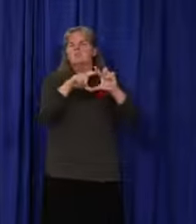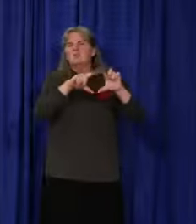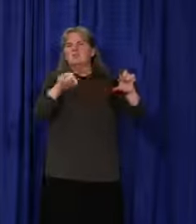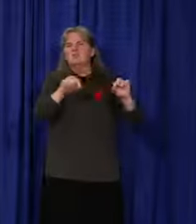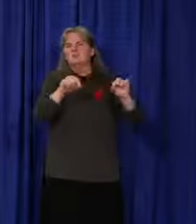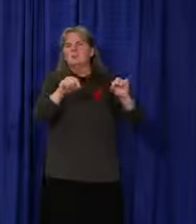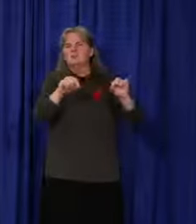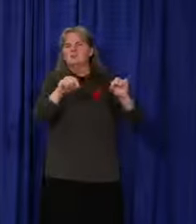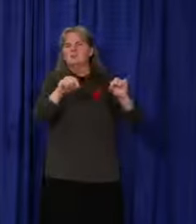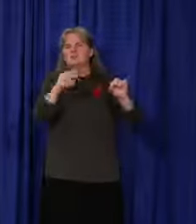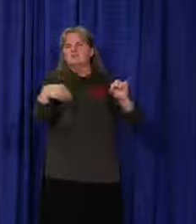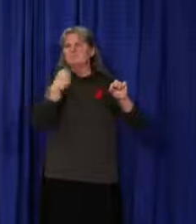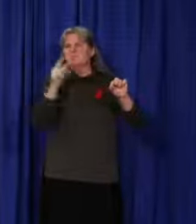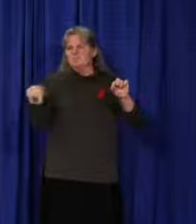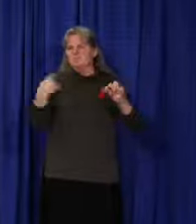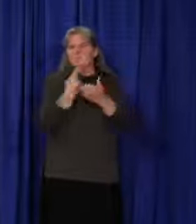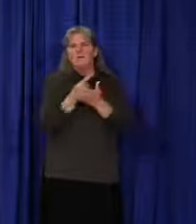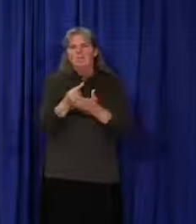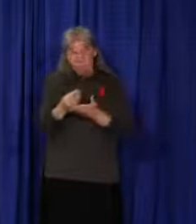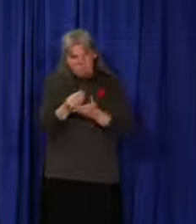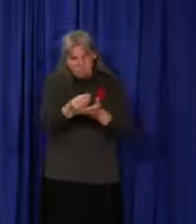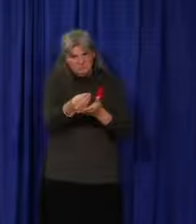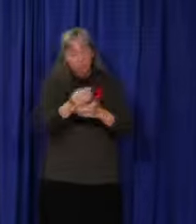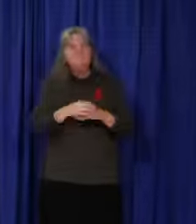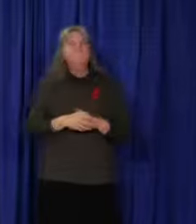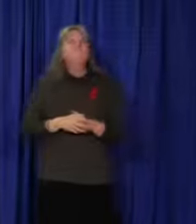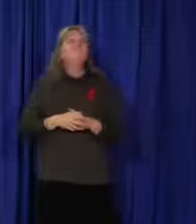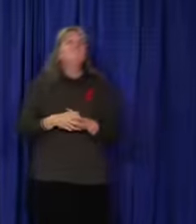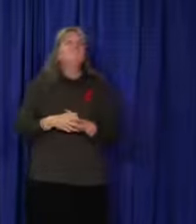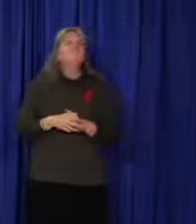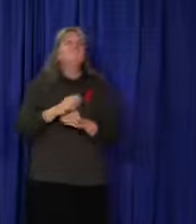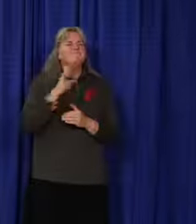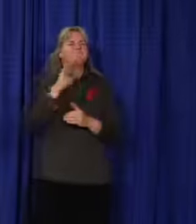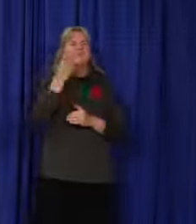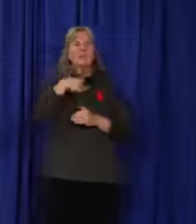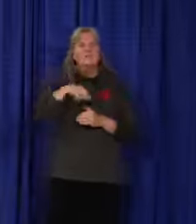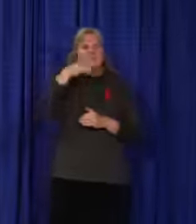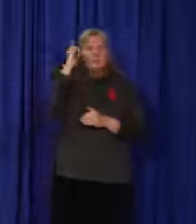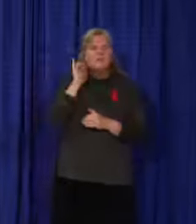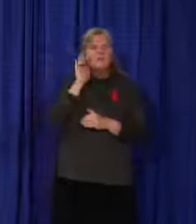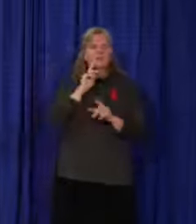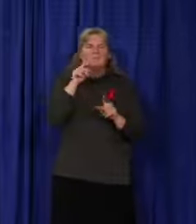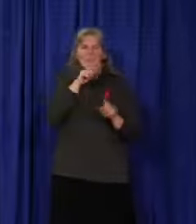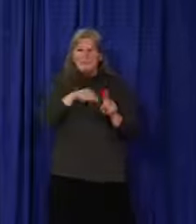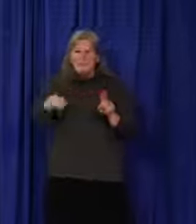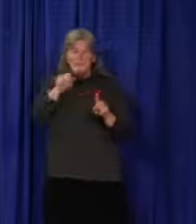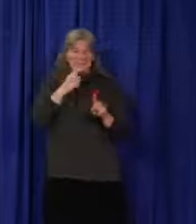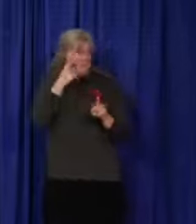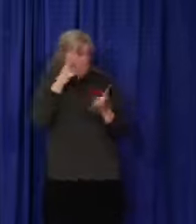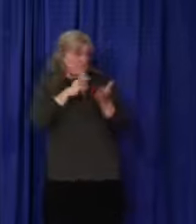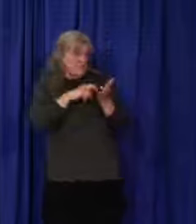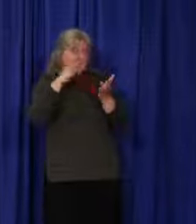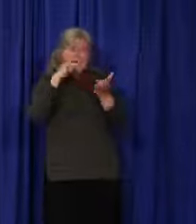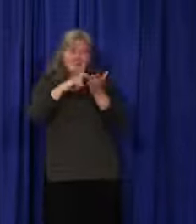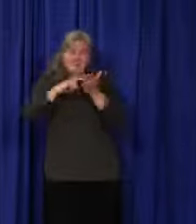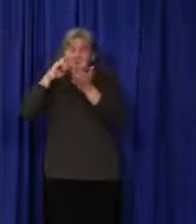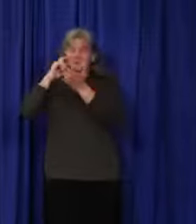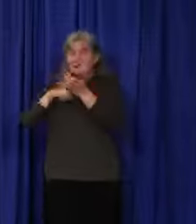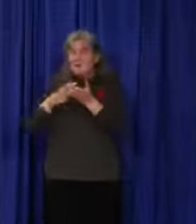give us all pause and serve as a reminder that we are not out of the woods yet. When we enter phase three on